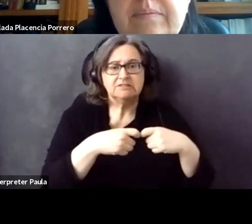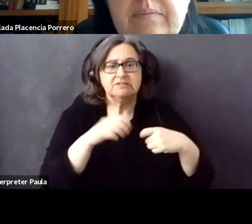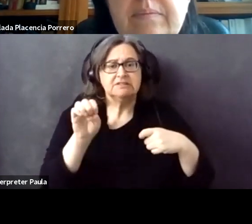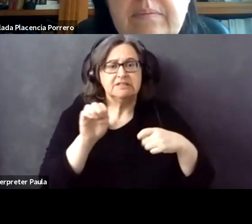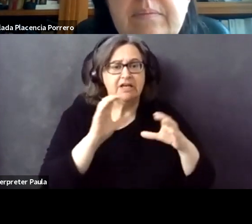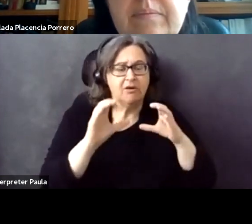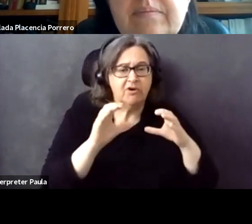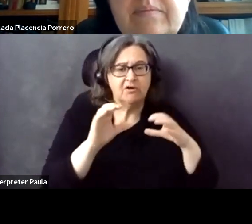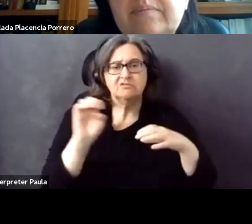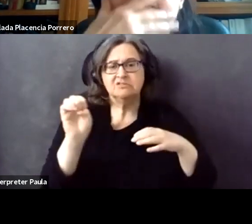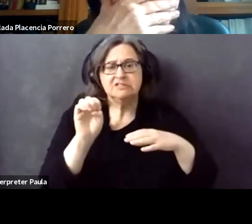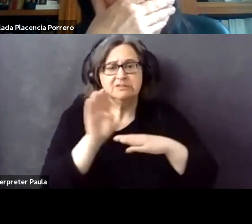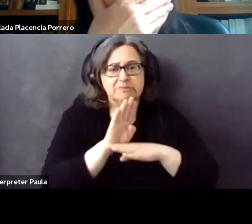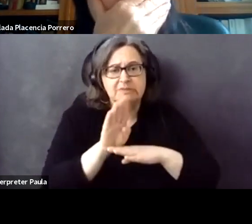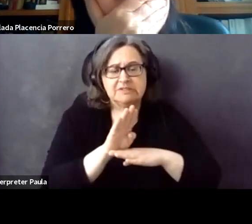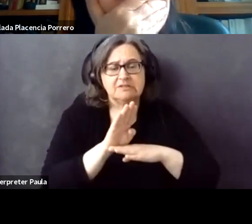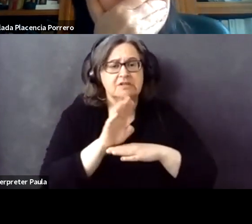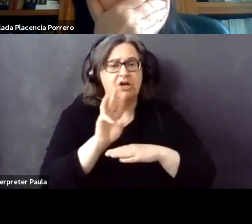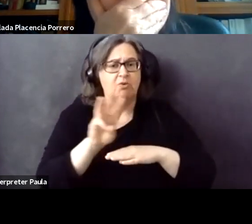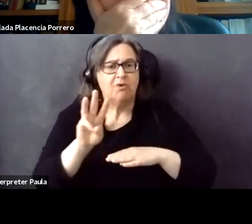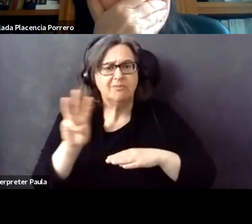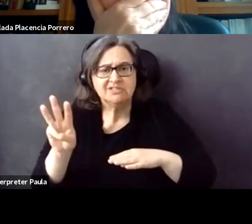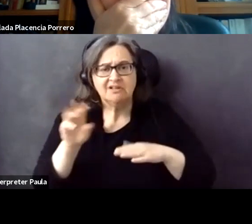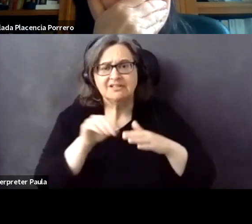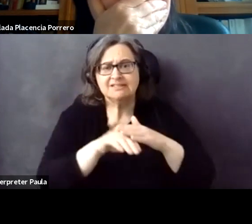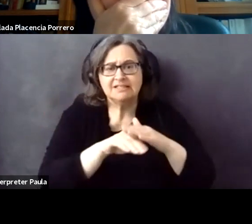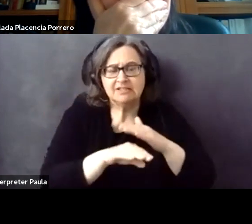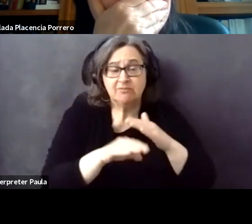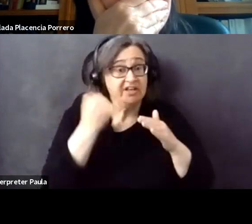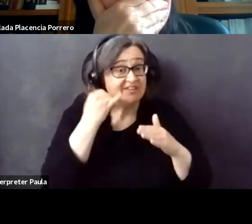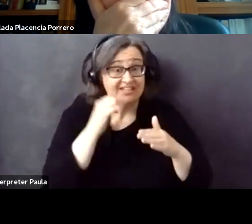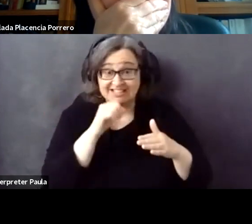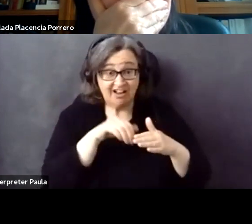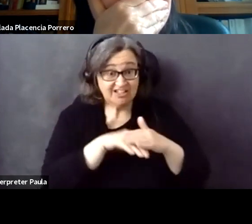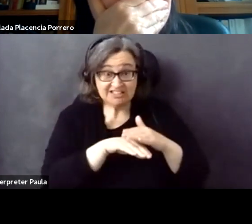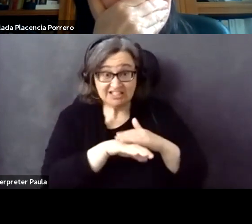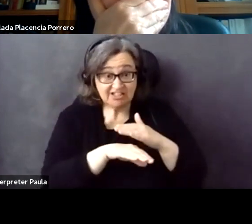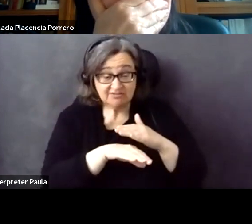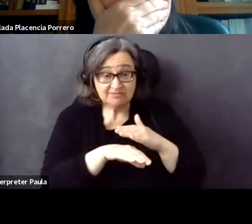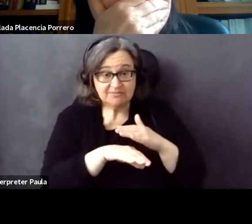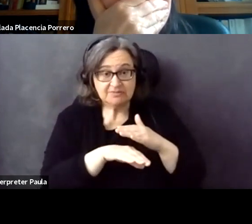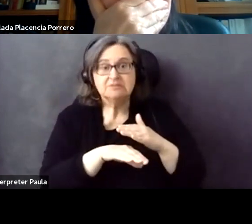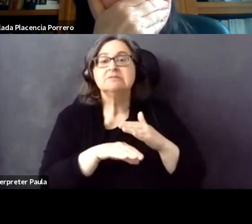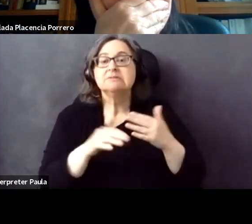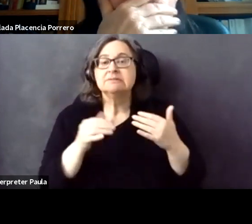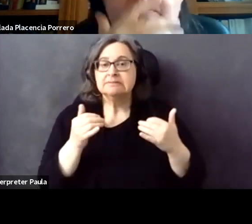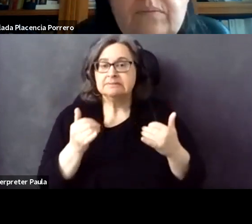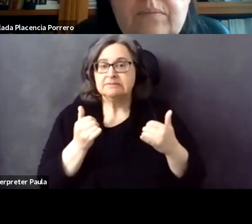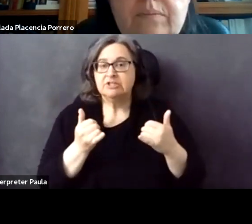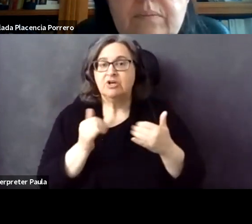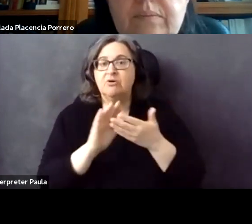that everything that is not accessible in terms of electronic and E-communication, E-commerce and